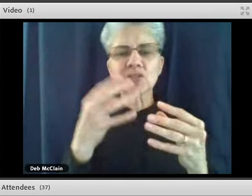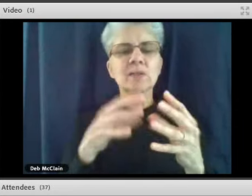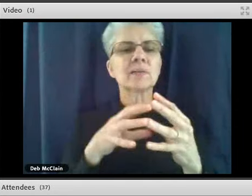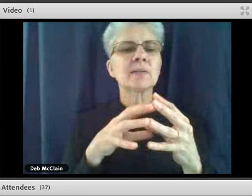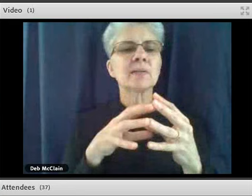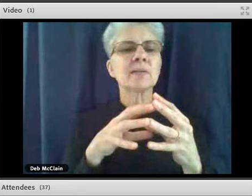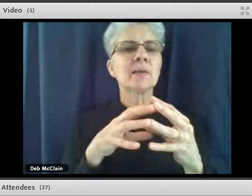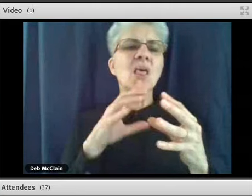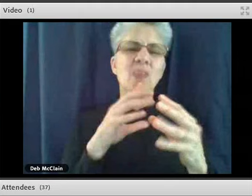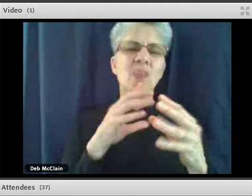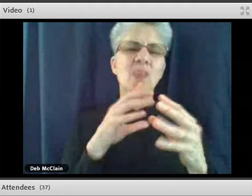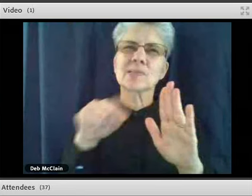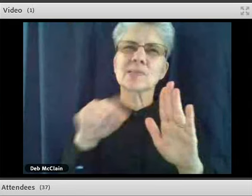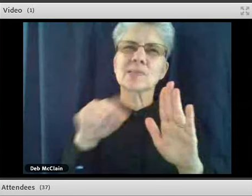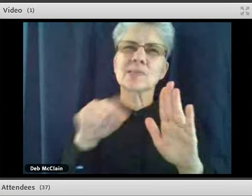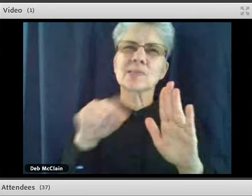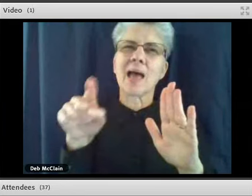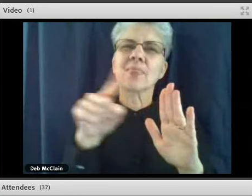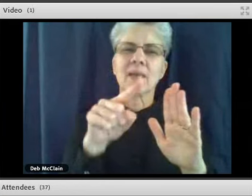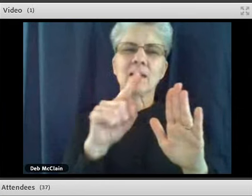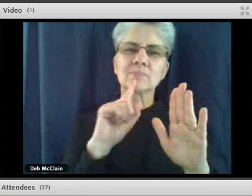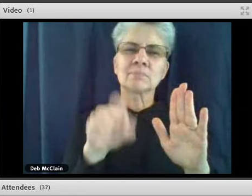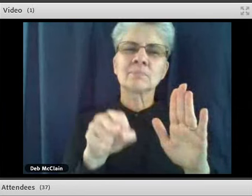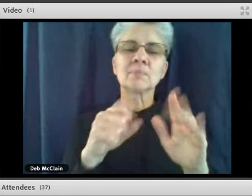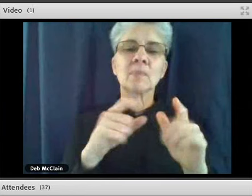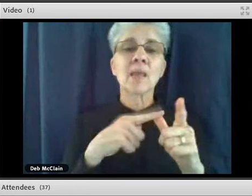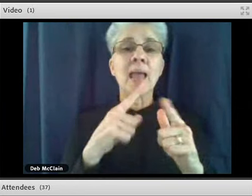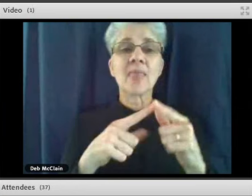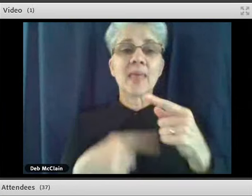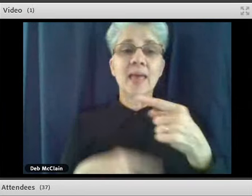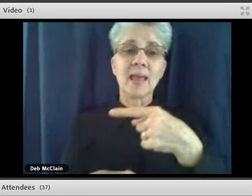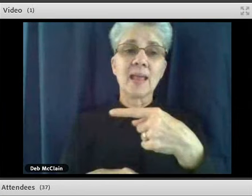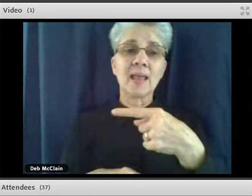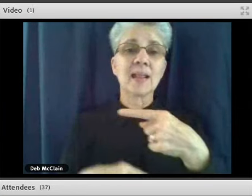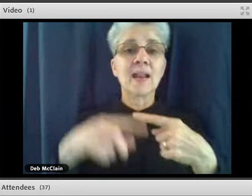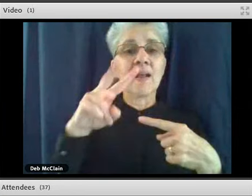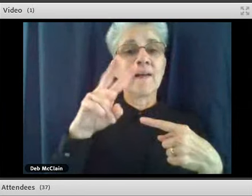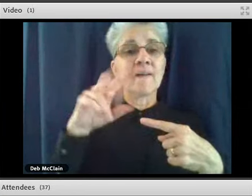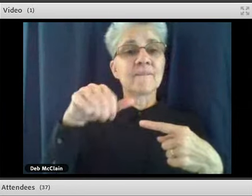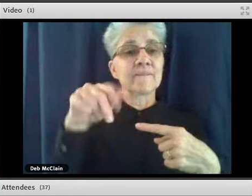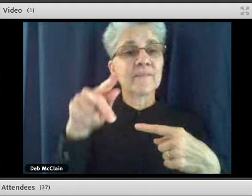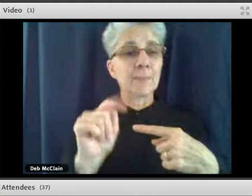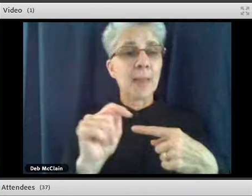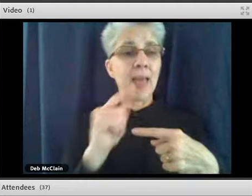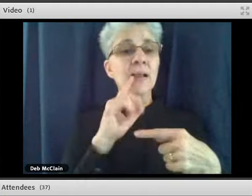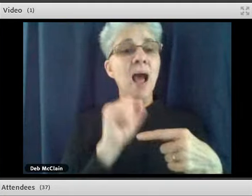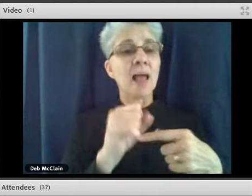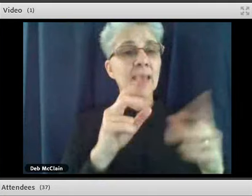It talks about access to information. There's there are more examples out there. And then, a VPAT.